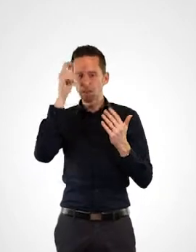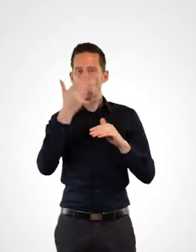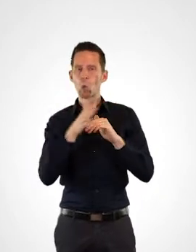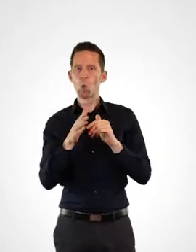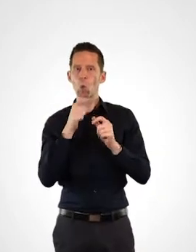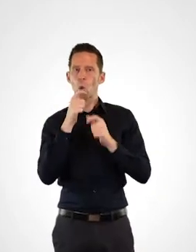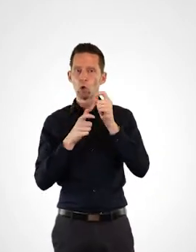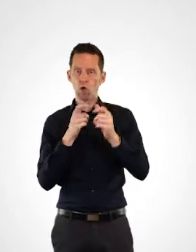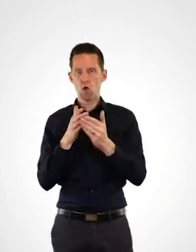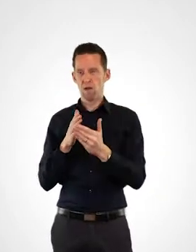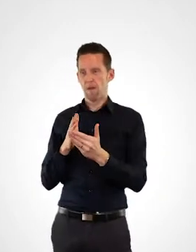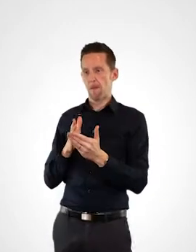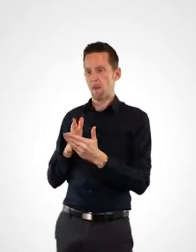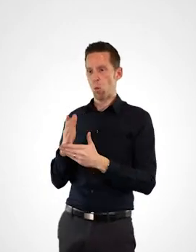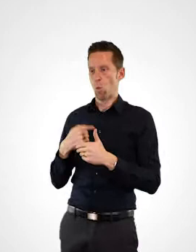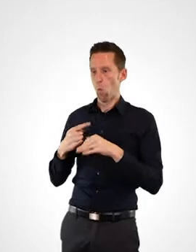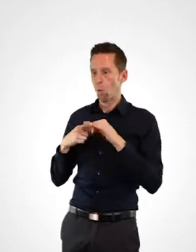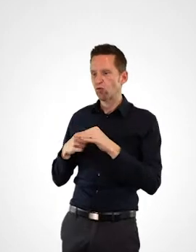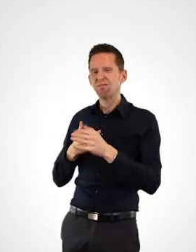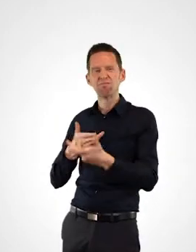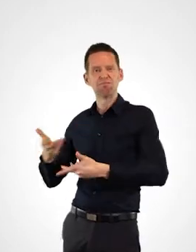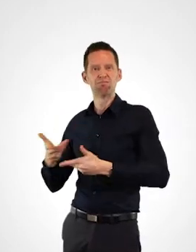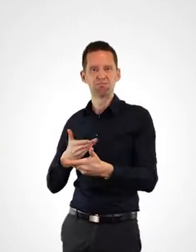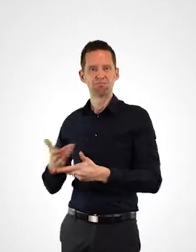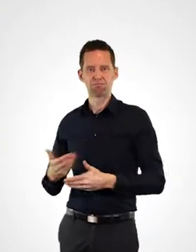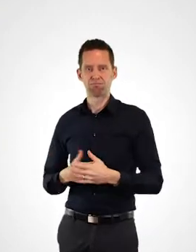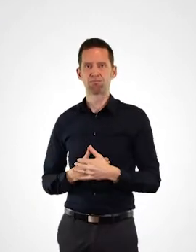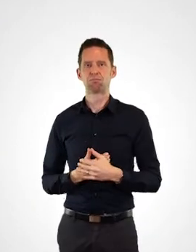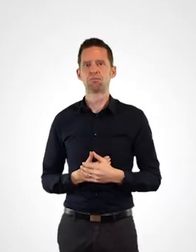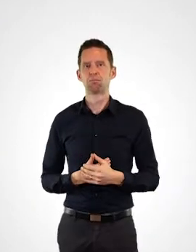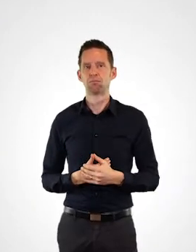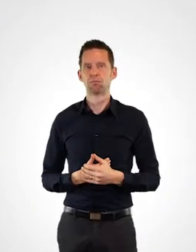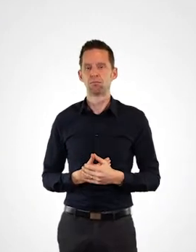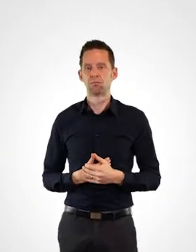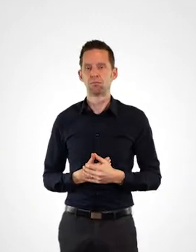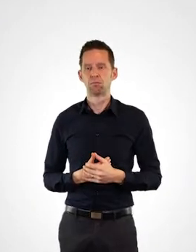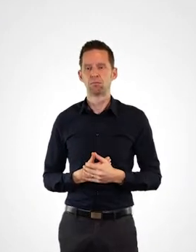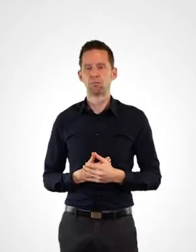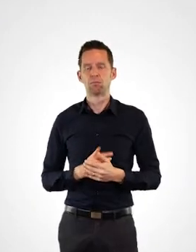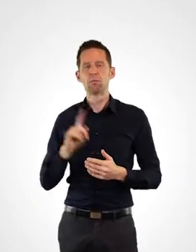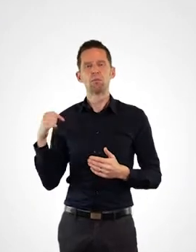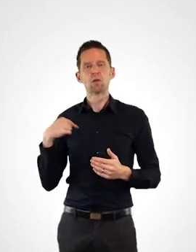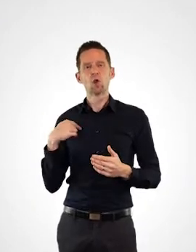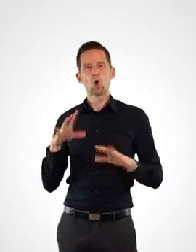and the new words through the question discussion that we have over the book.